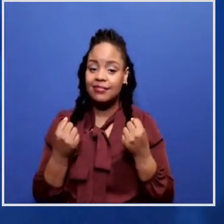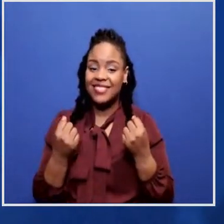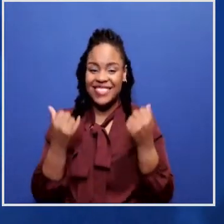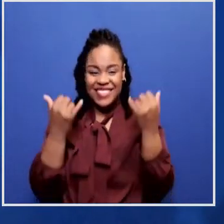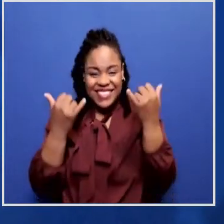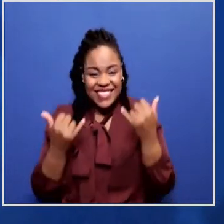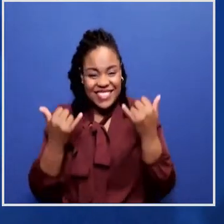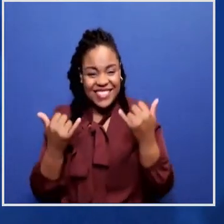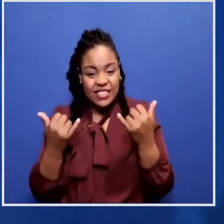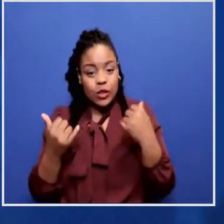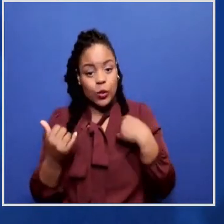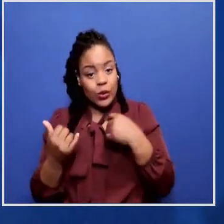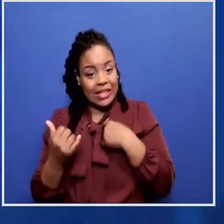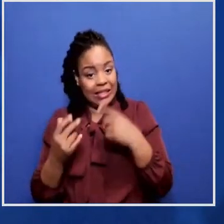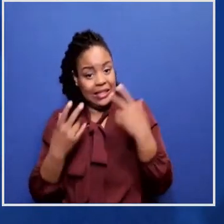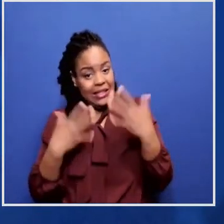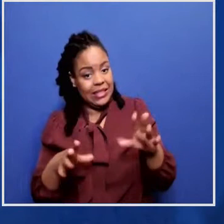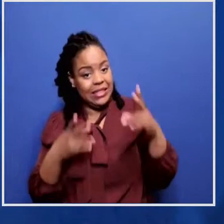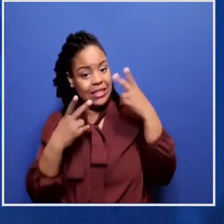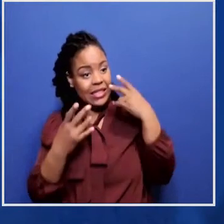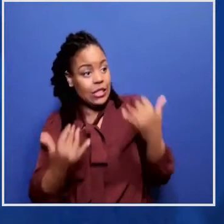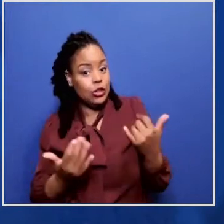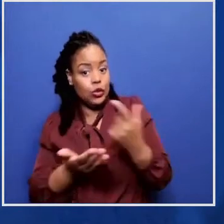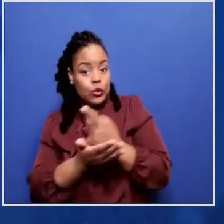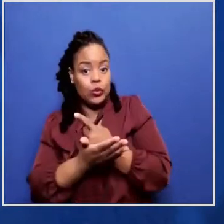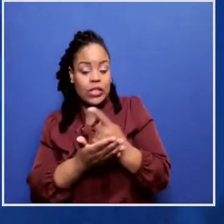SEEING THIS WEEK WITH THE